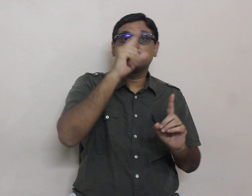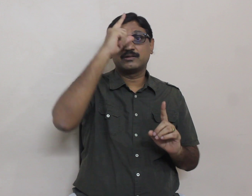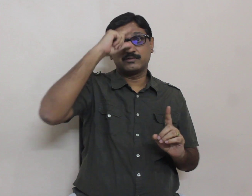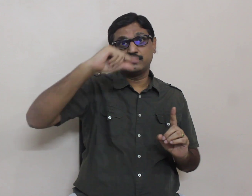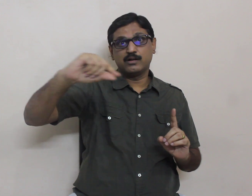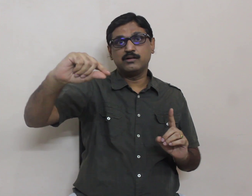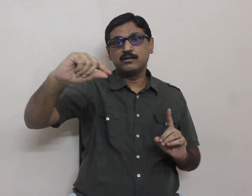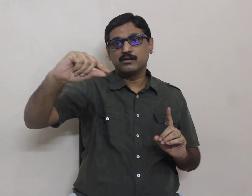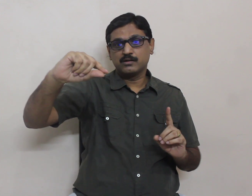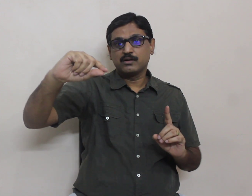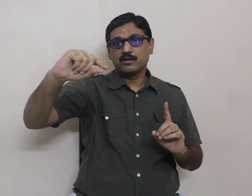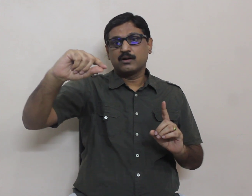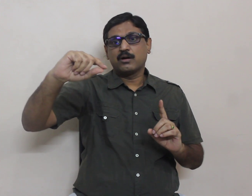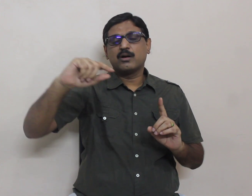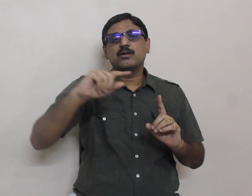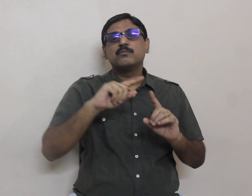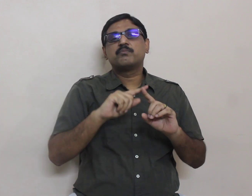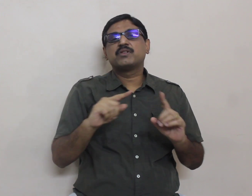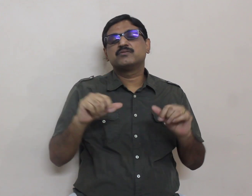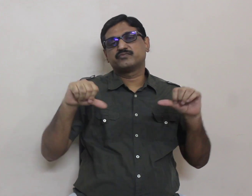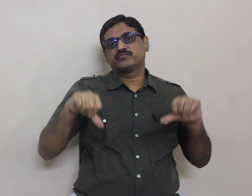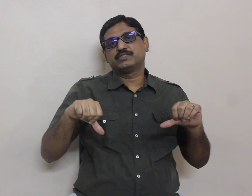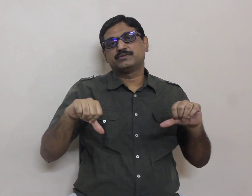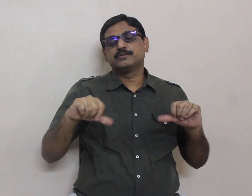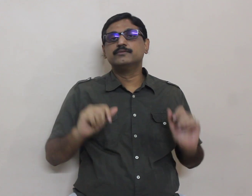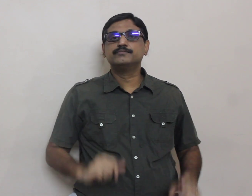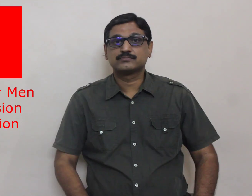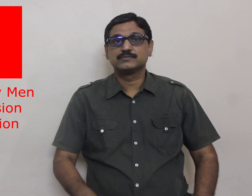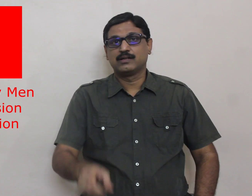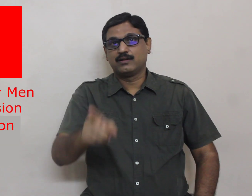Finally he invaded Greece but it failed.